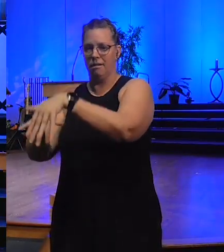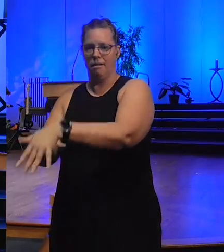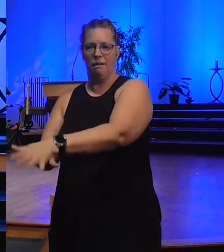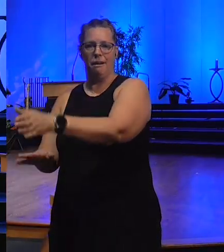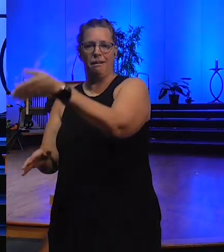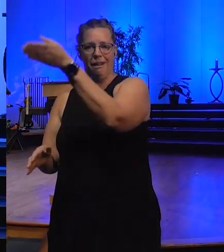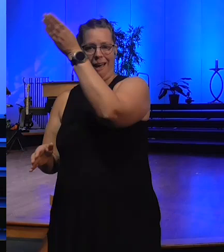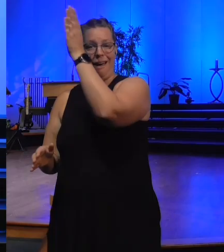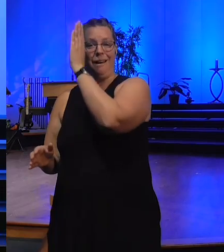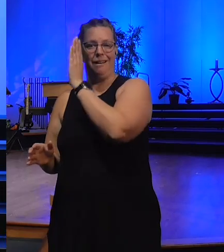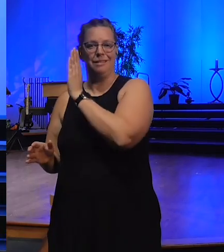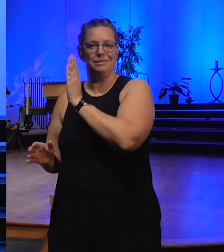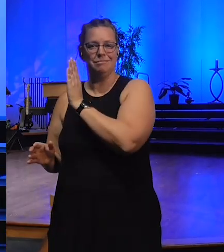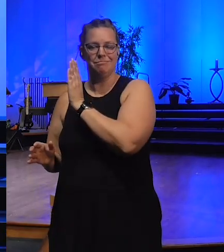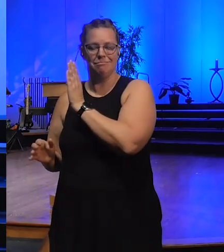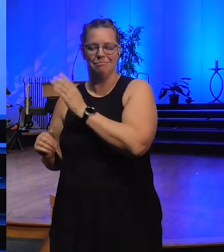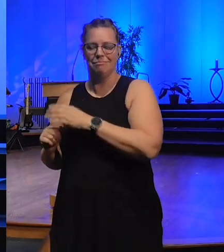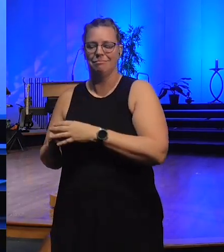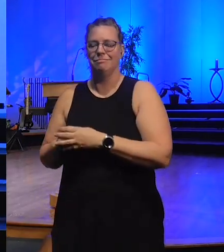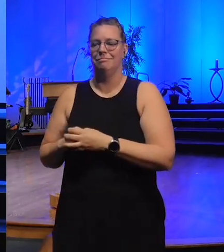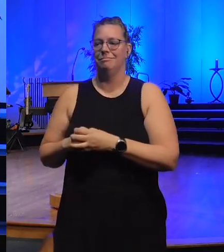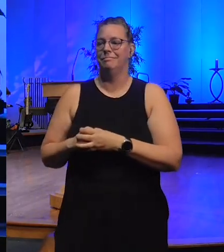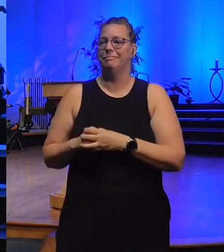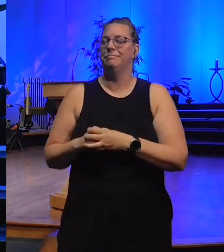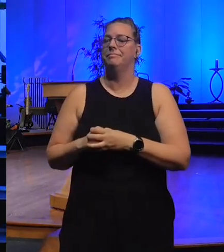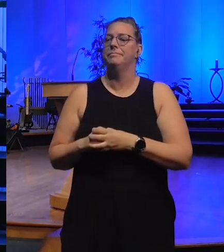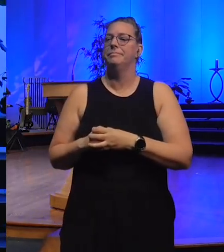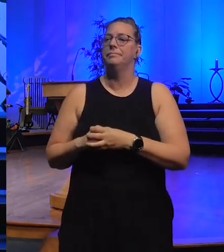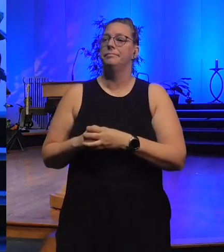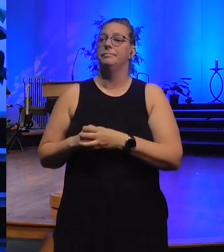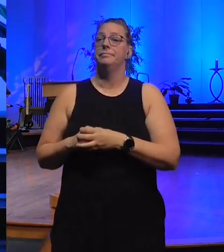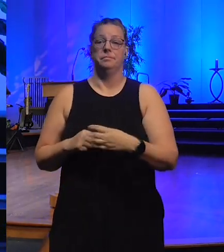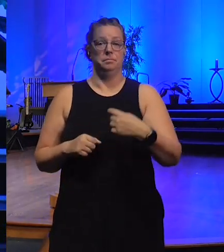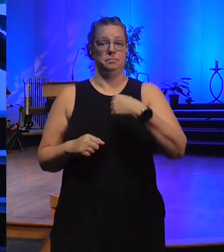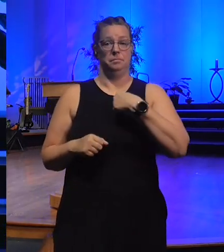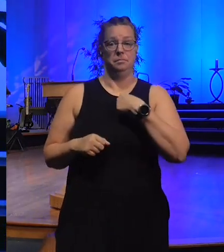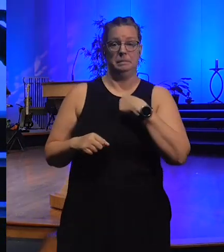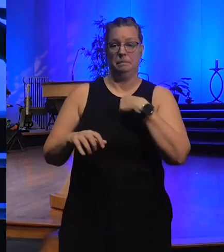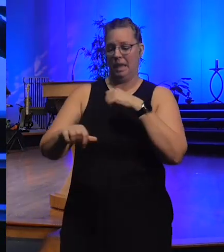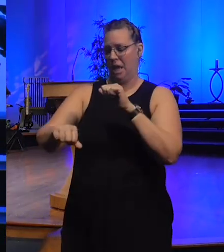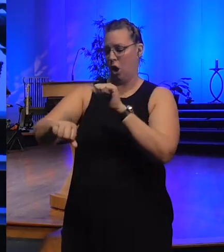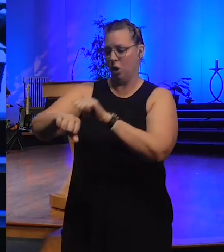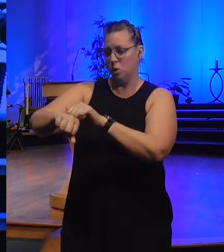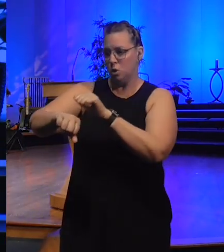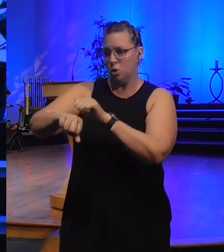River little stones are